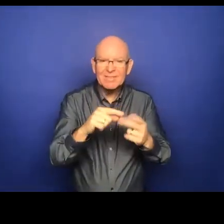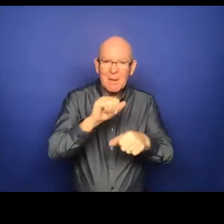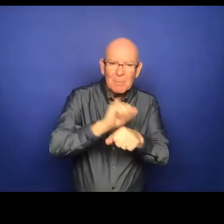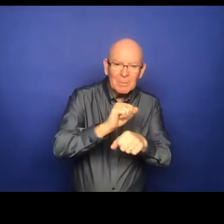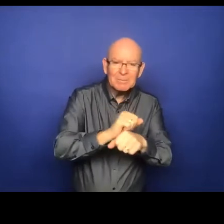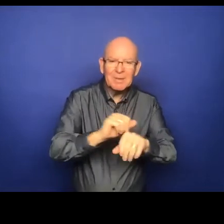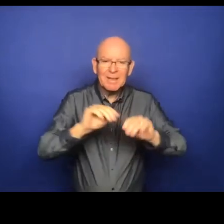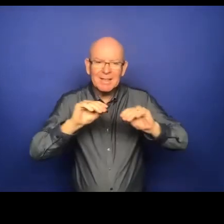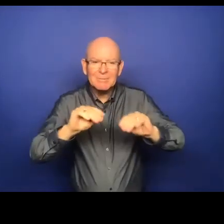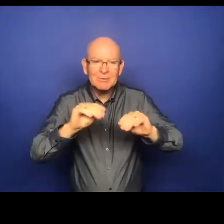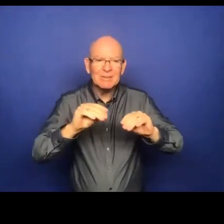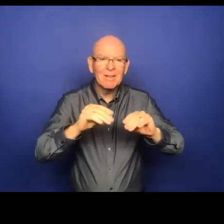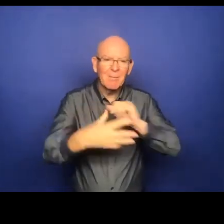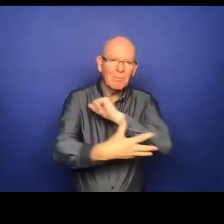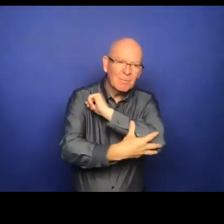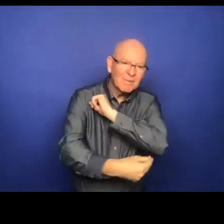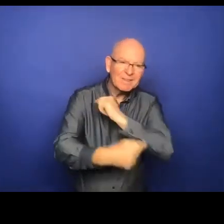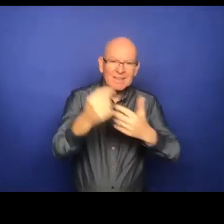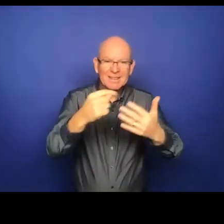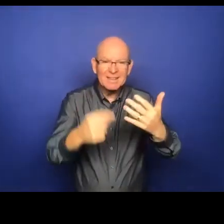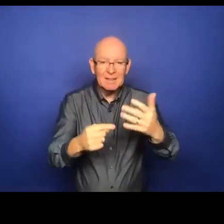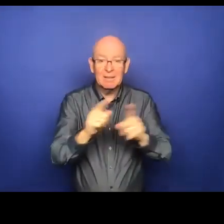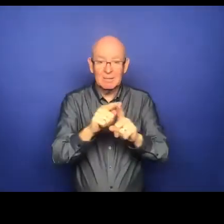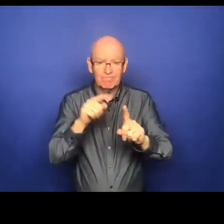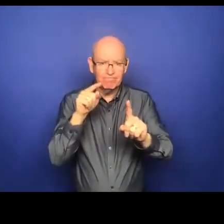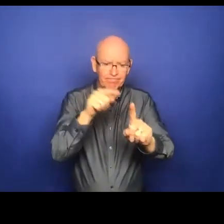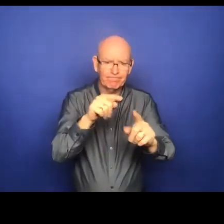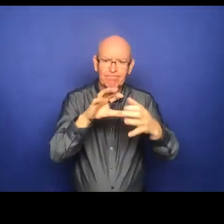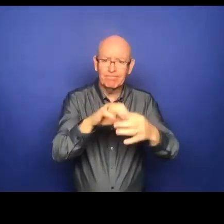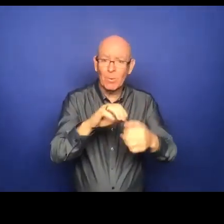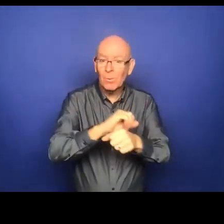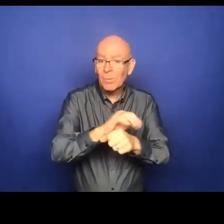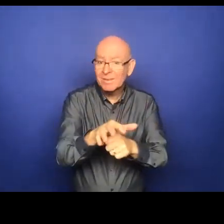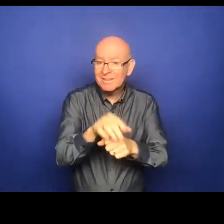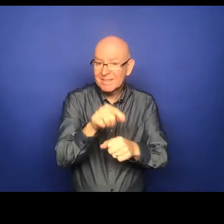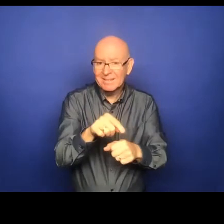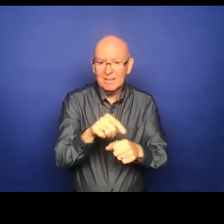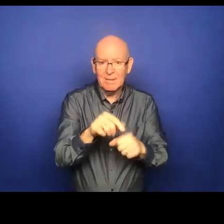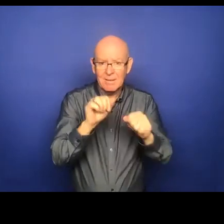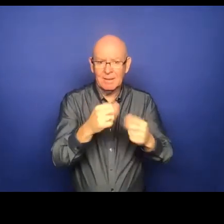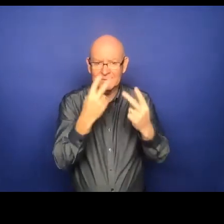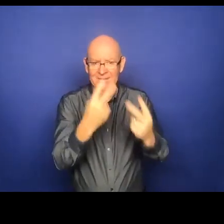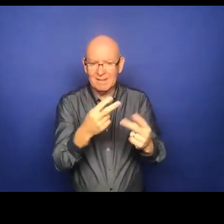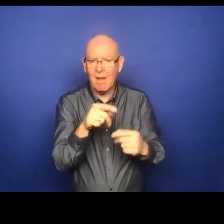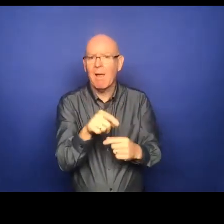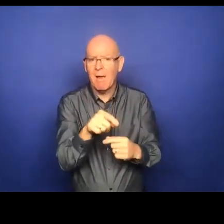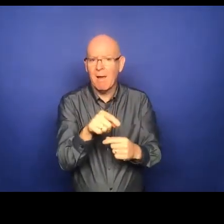underlying health conditions or behavioral risks. And perhaps extremely important in this situation is access to medical